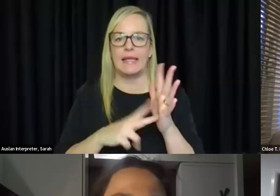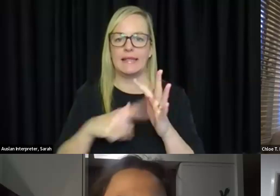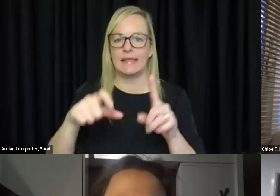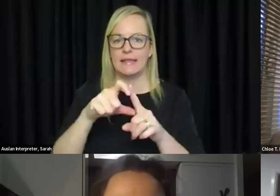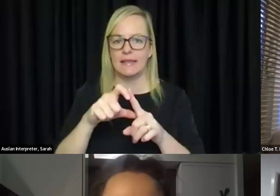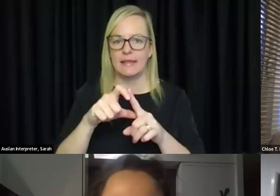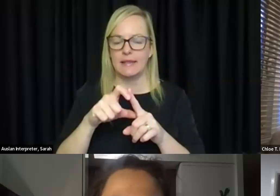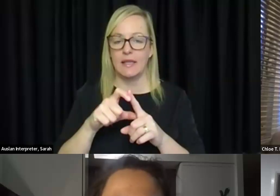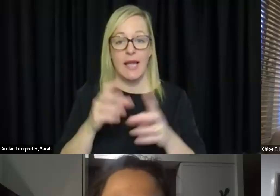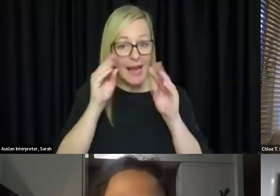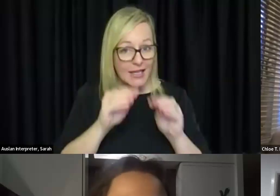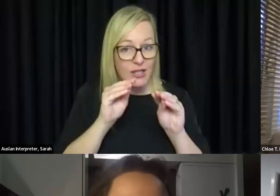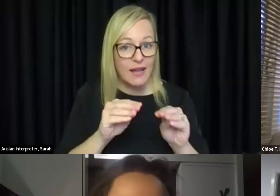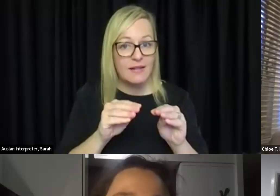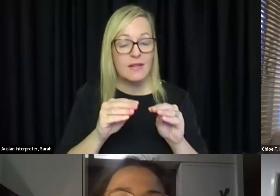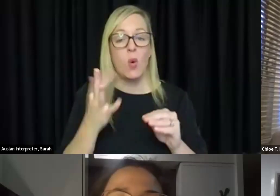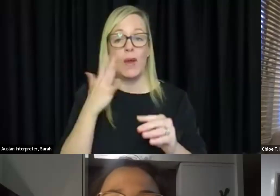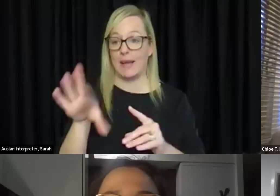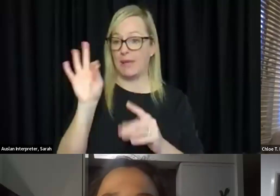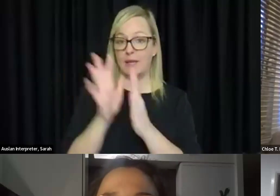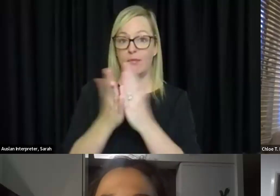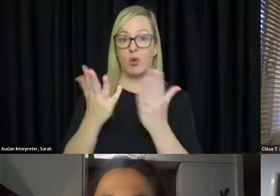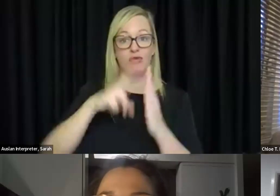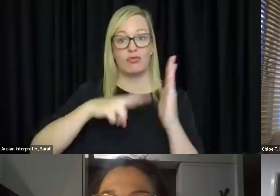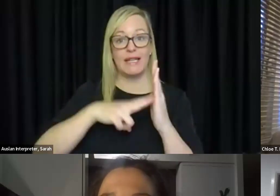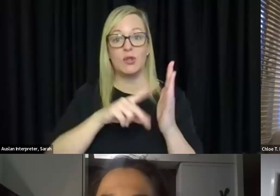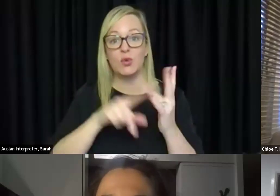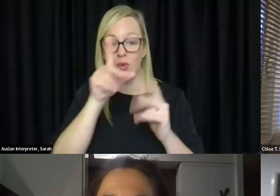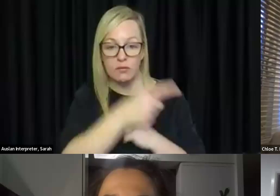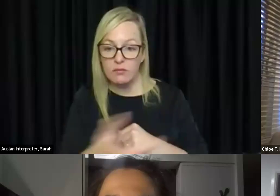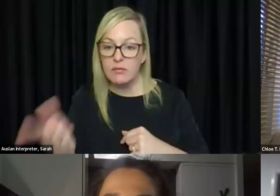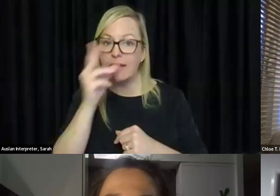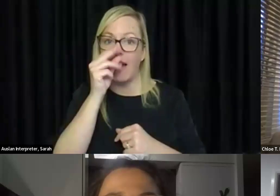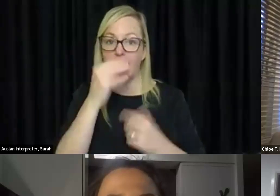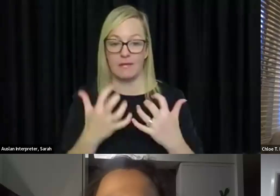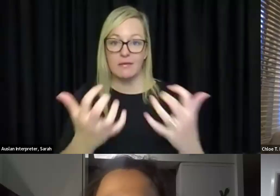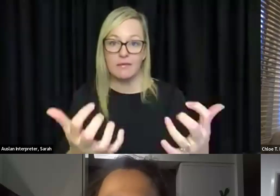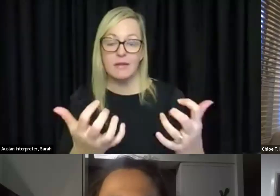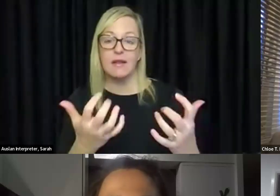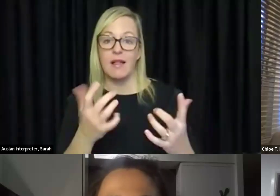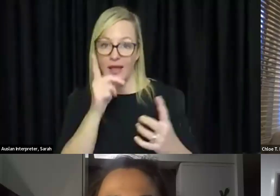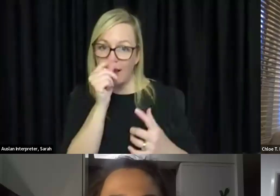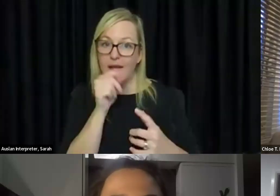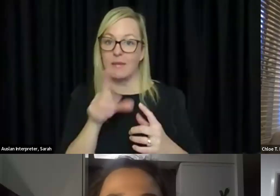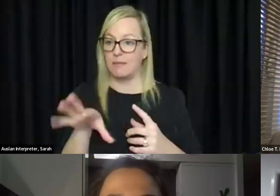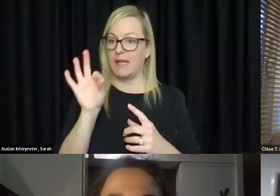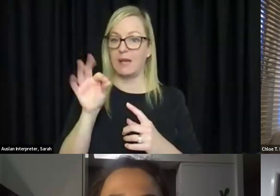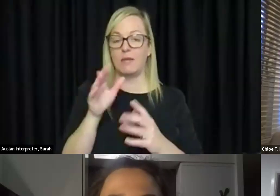introduce the books through people, through the authors that they choose to maybe have to come in